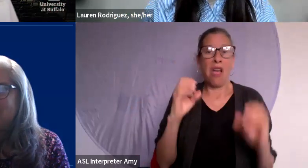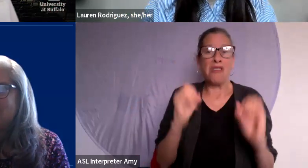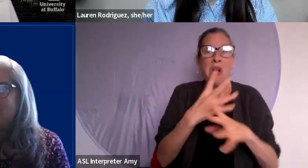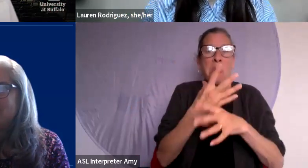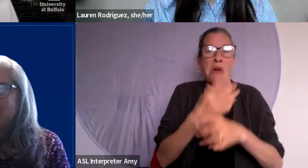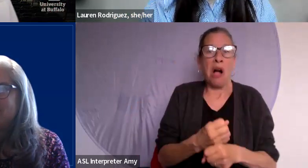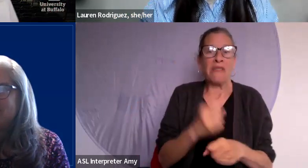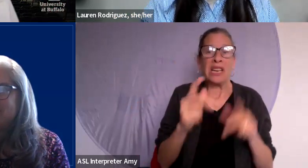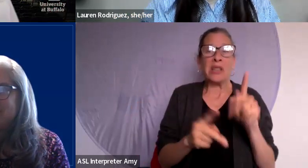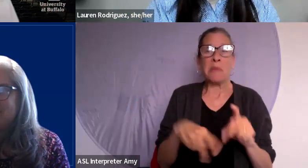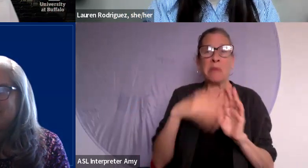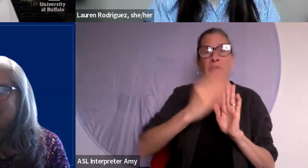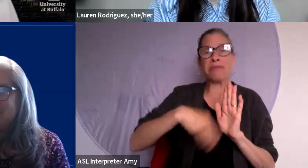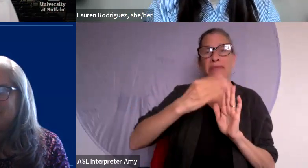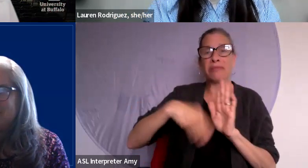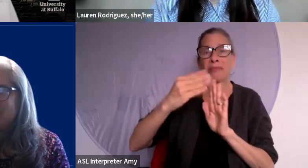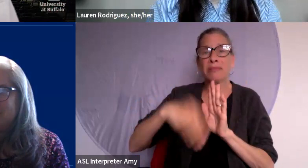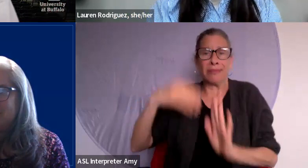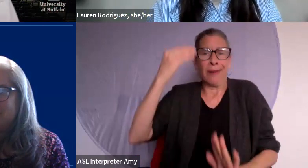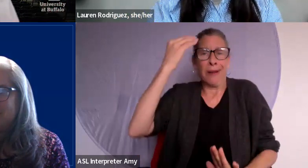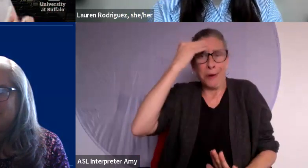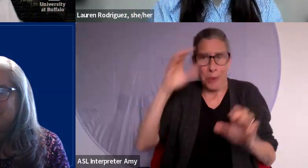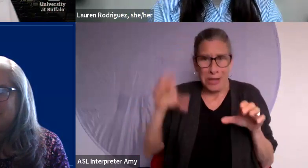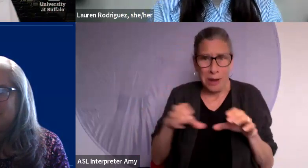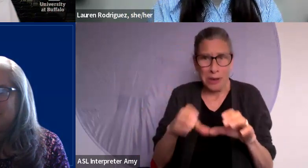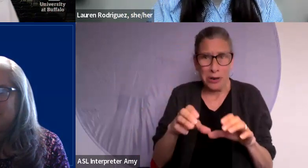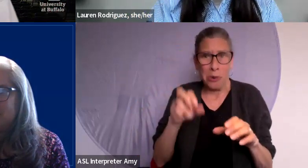filling them out a knew what they were doing, or B were